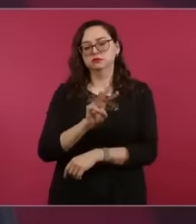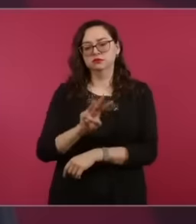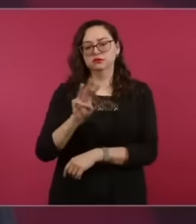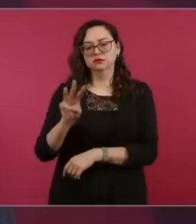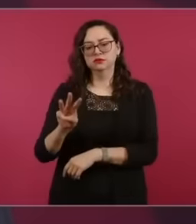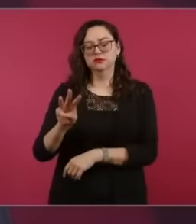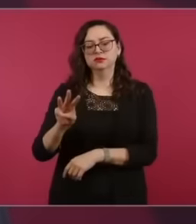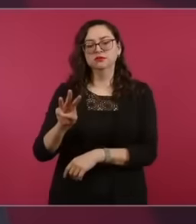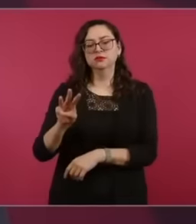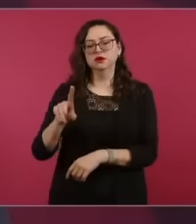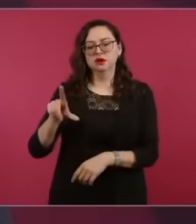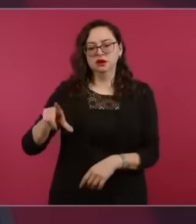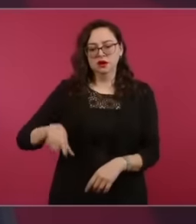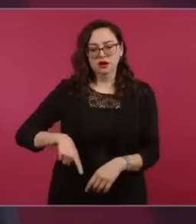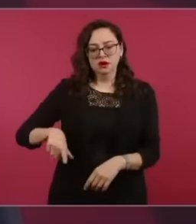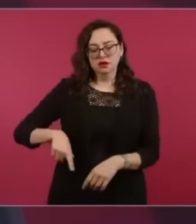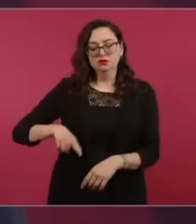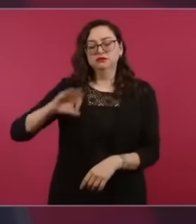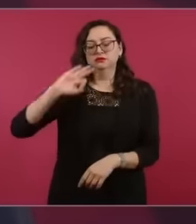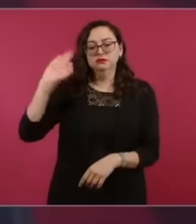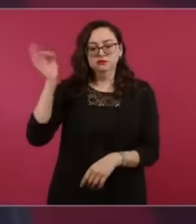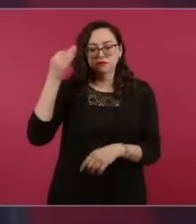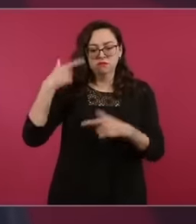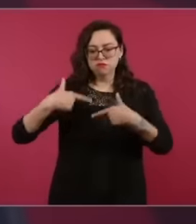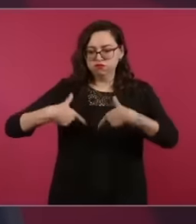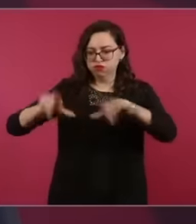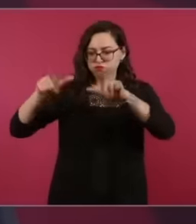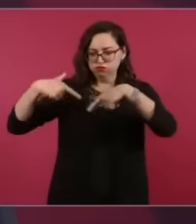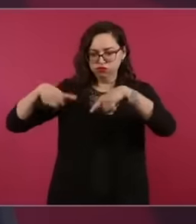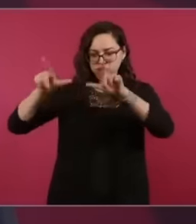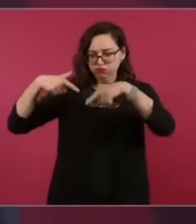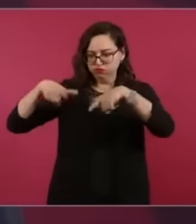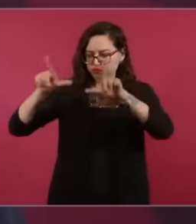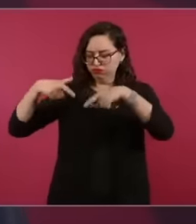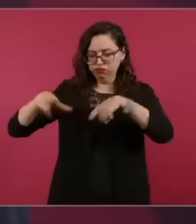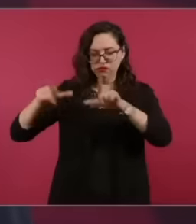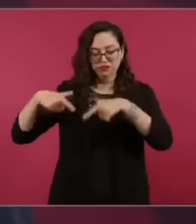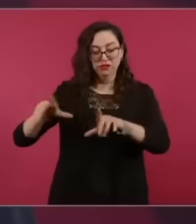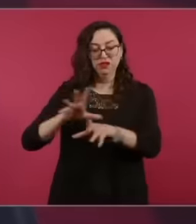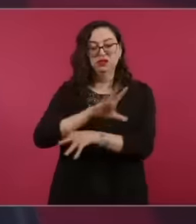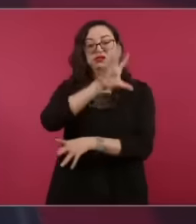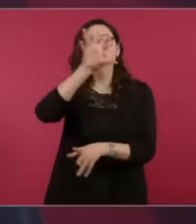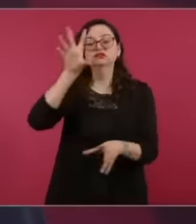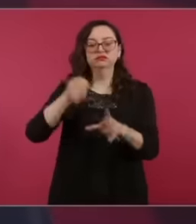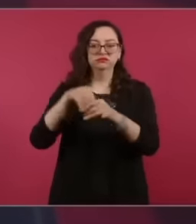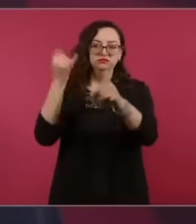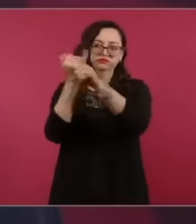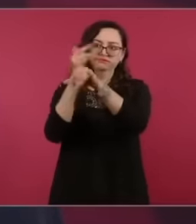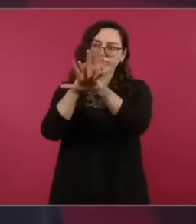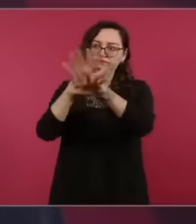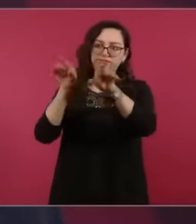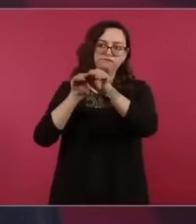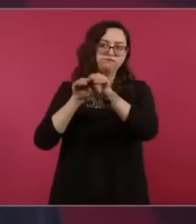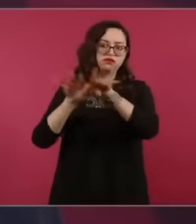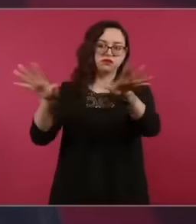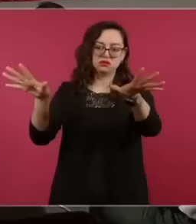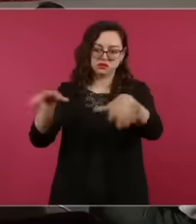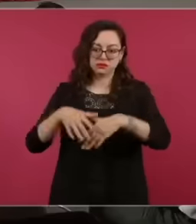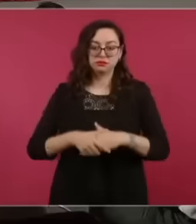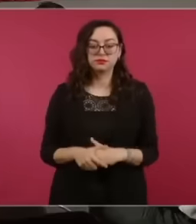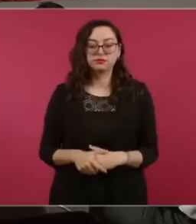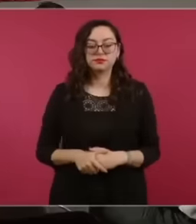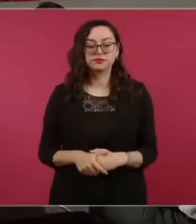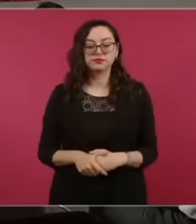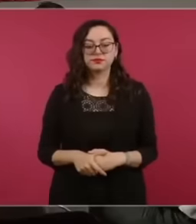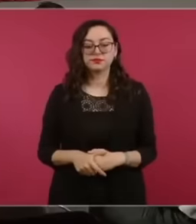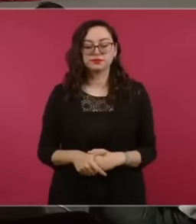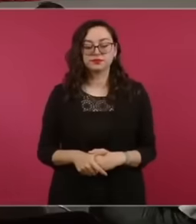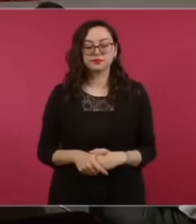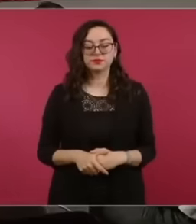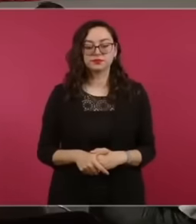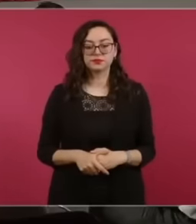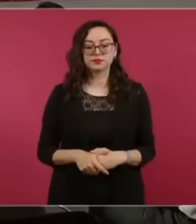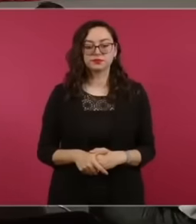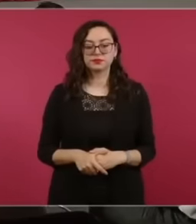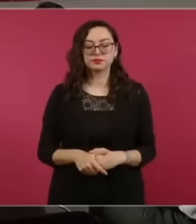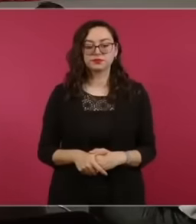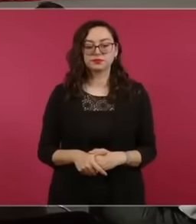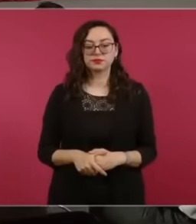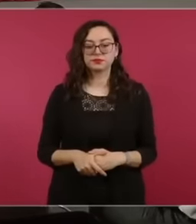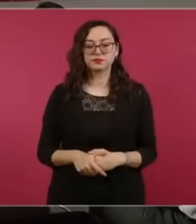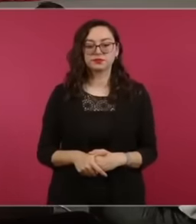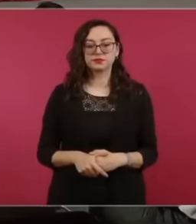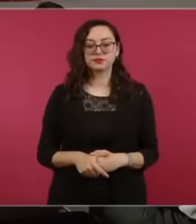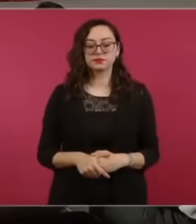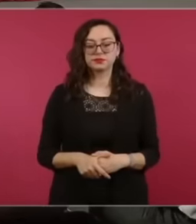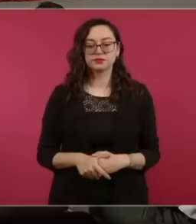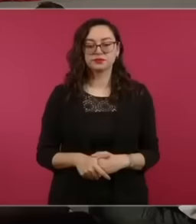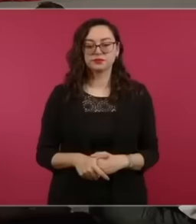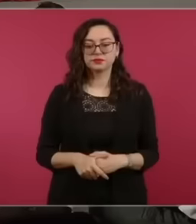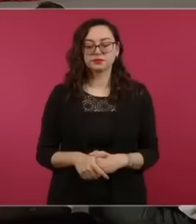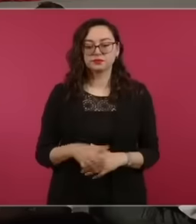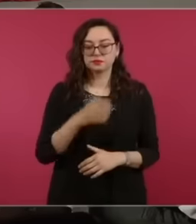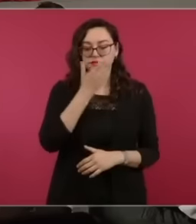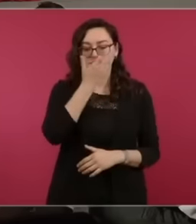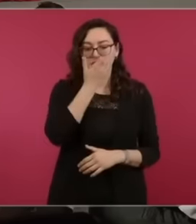of the government of Mexico eh And where what has been poured out here will be documented is how much Thank you very much